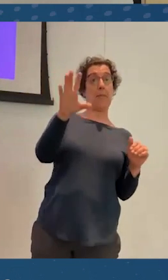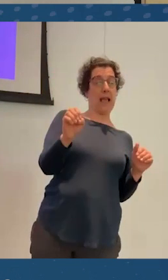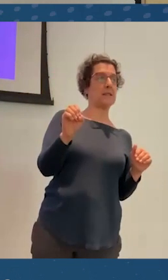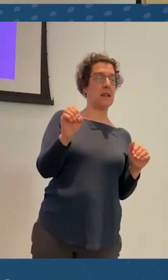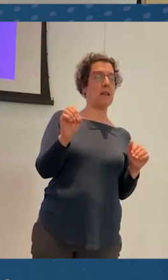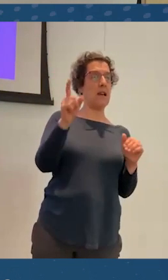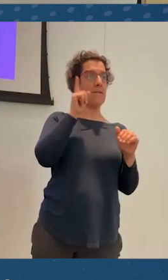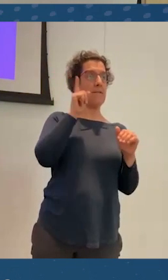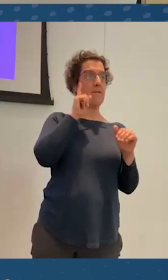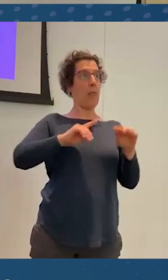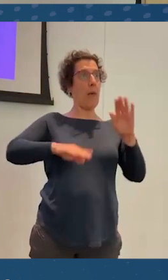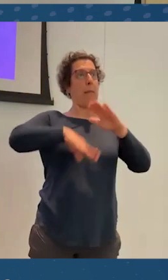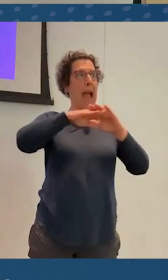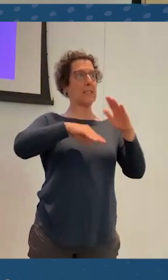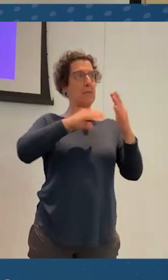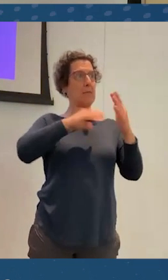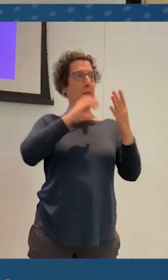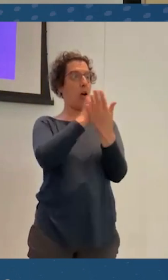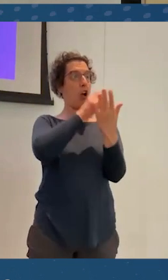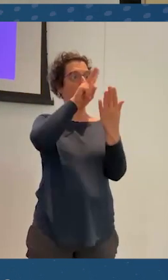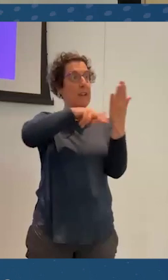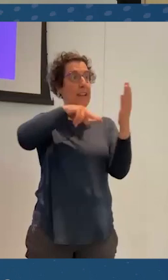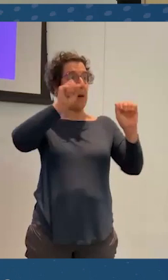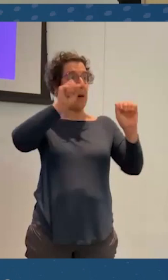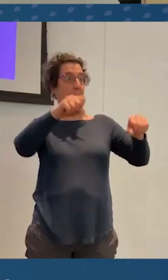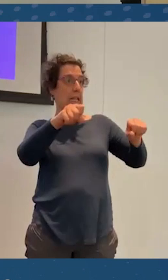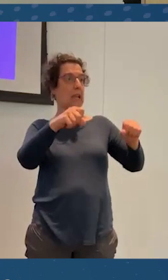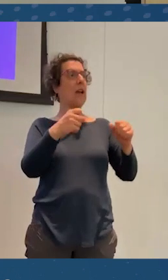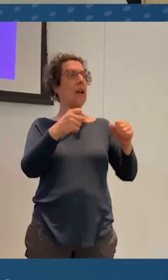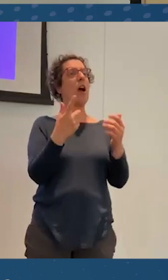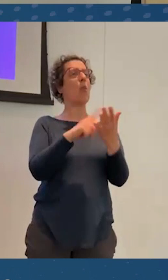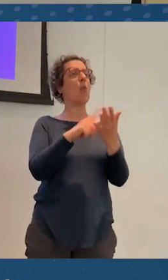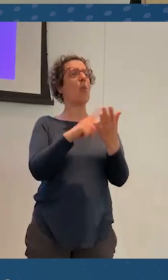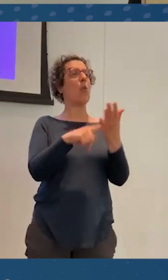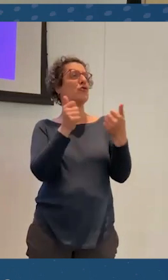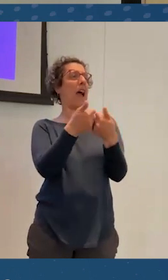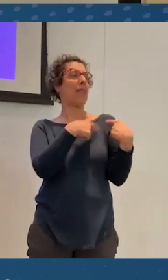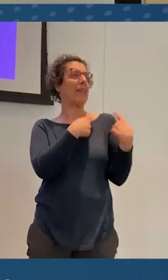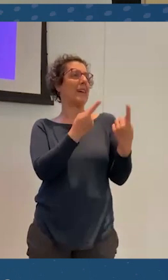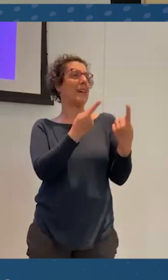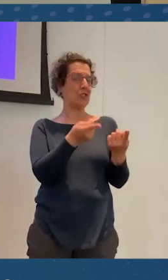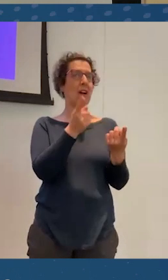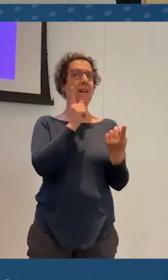for captioning in a 3D environment? That's a big question and I'm going